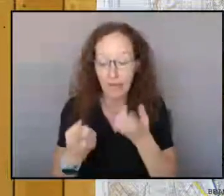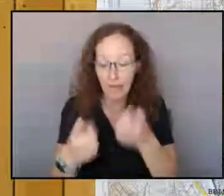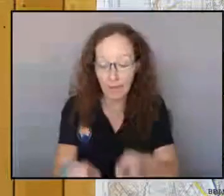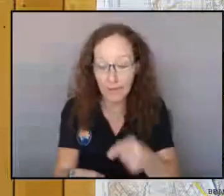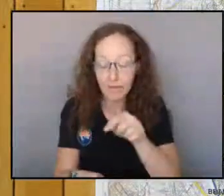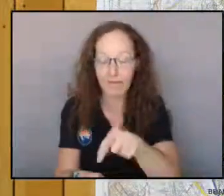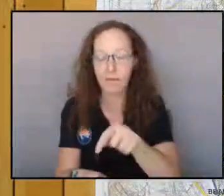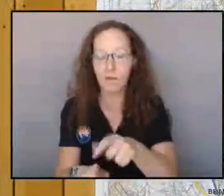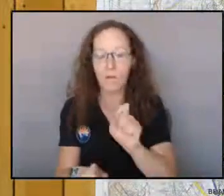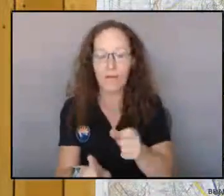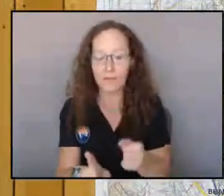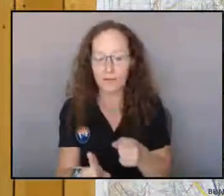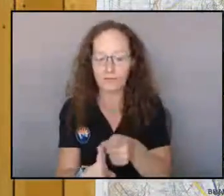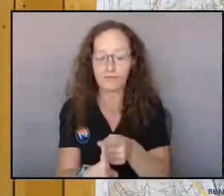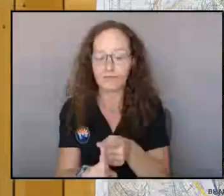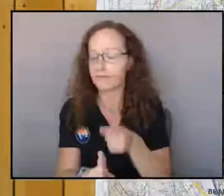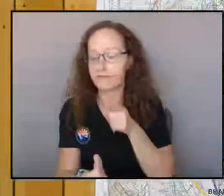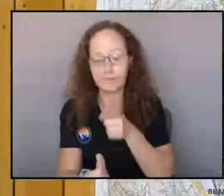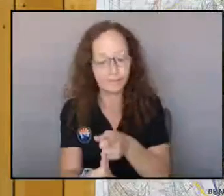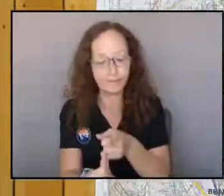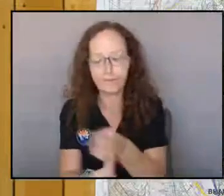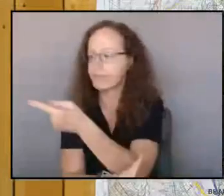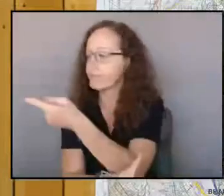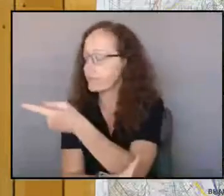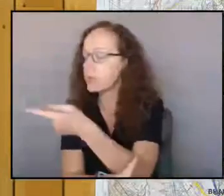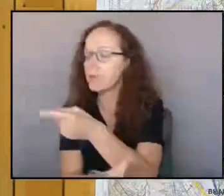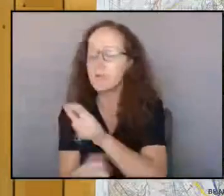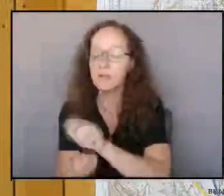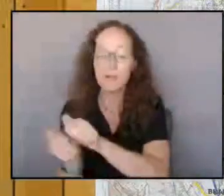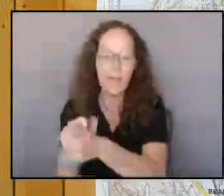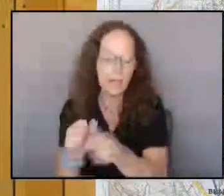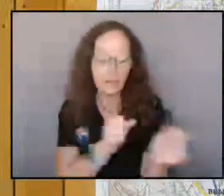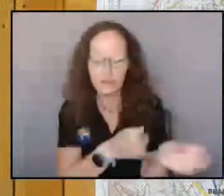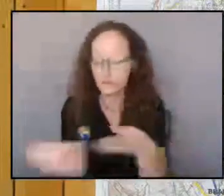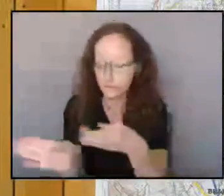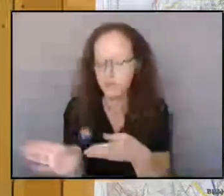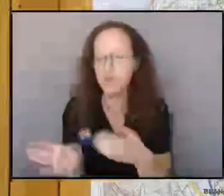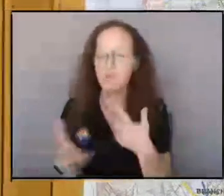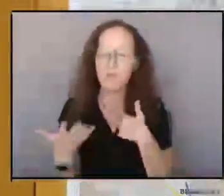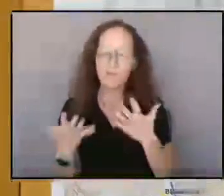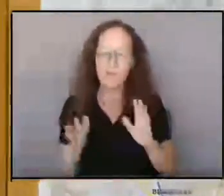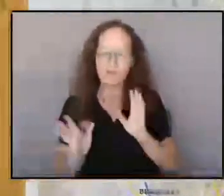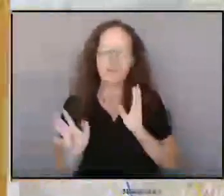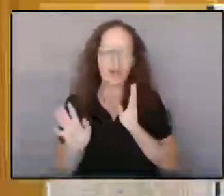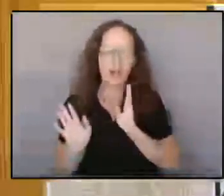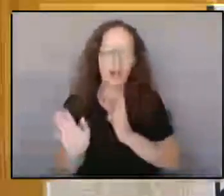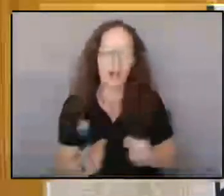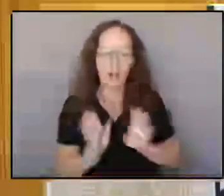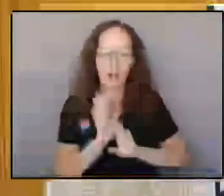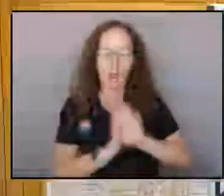THAT ALLOWS US TO BE MORE NIMBLE, ALLOWS US TO DEDICATE MORE EFFORT INTO THE HIGH PROBABILITY SOLUTIONS AND